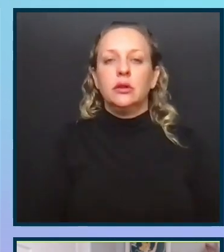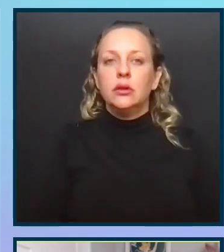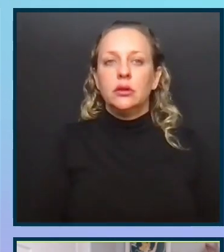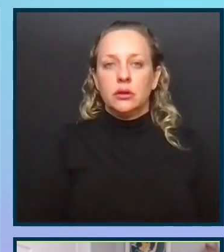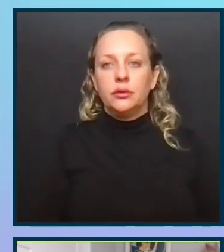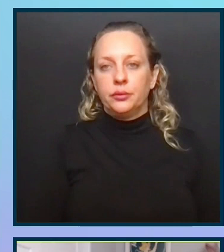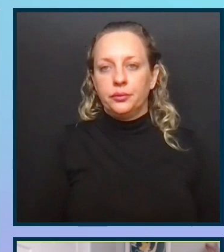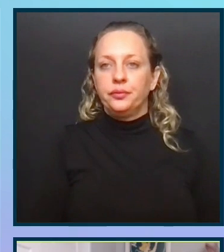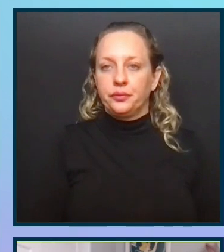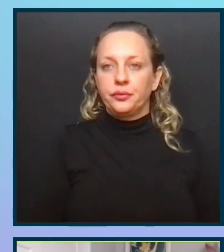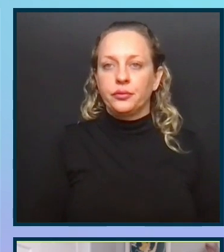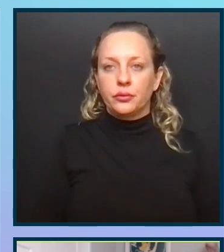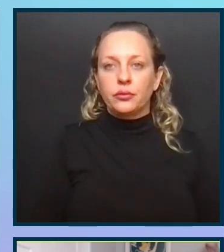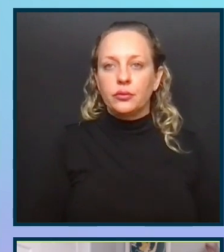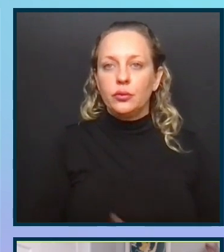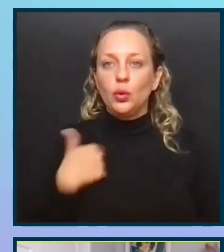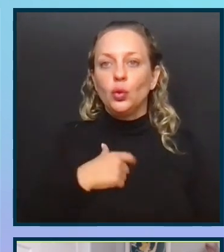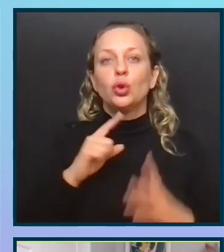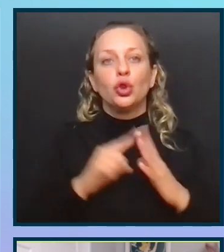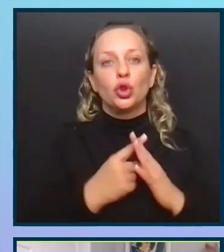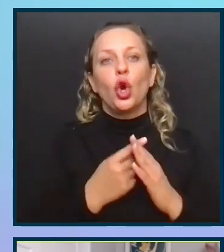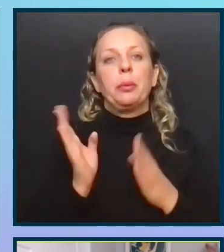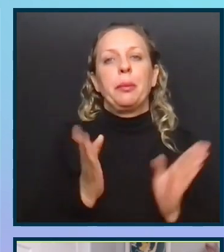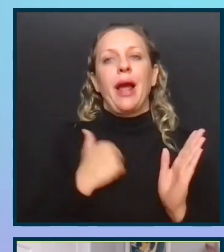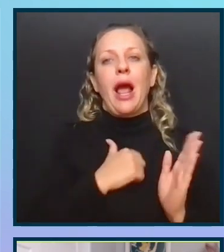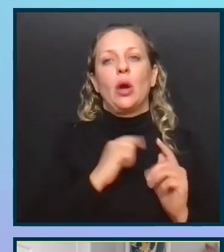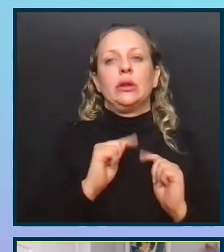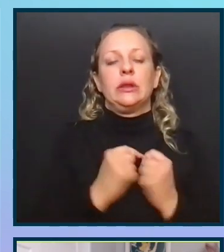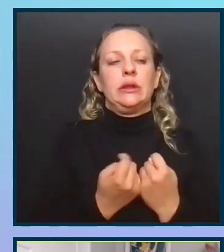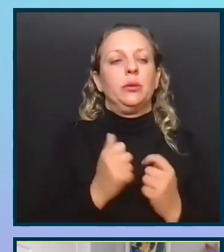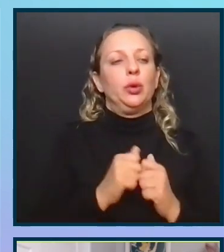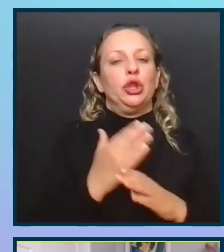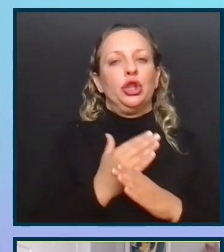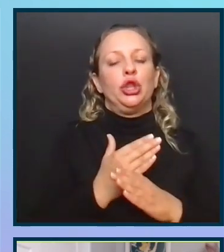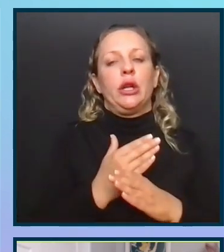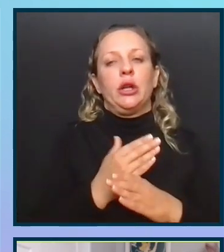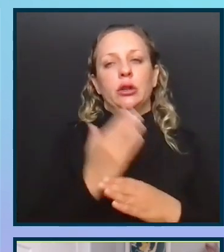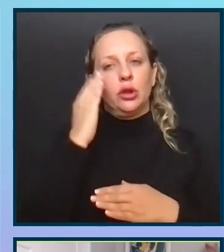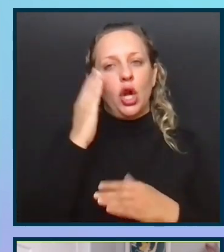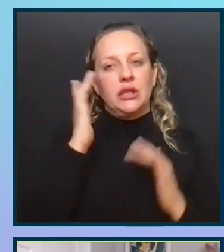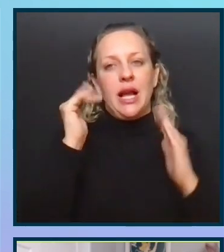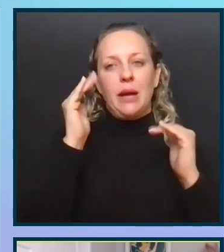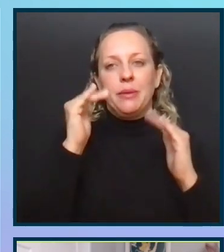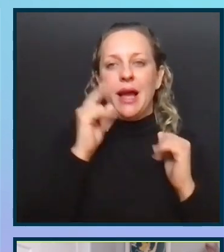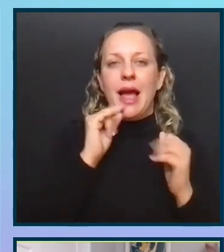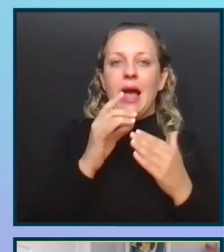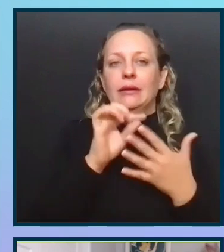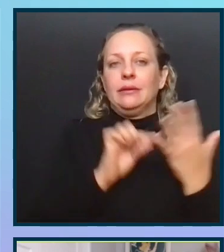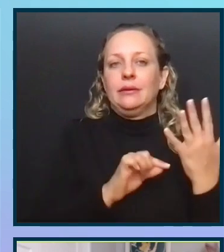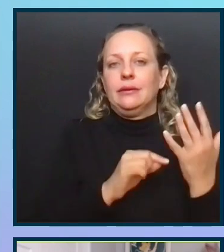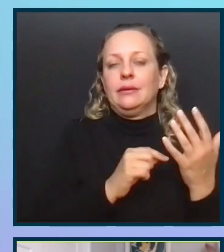We start by preparing our teams with a shared set of knowledge, expectations, and guidelines.